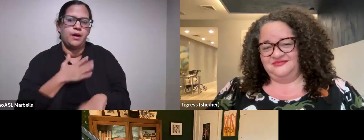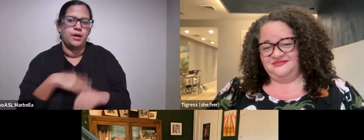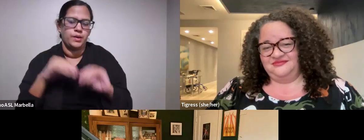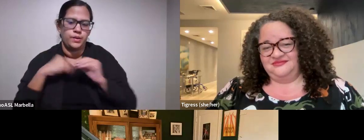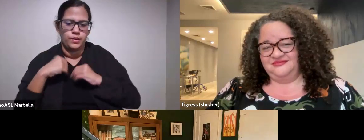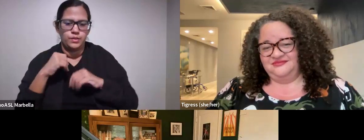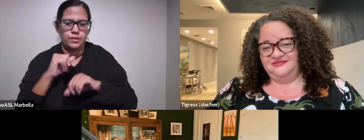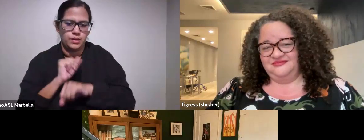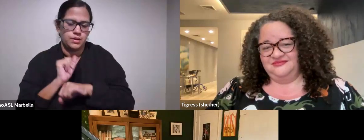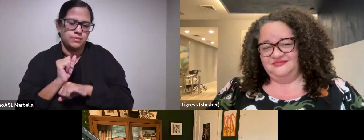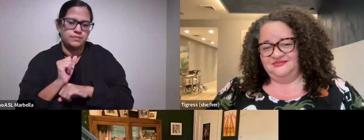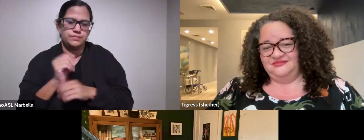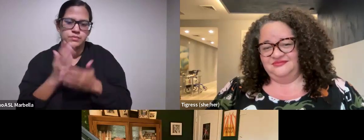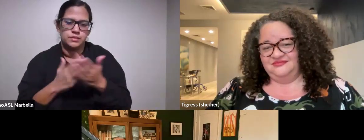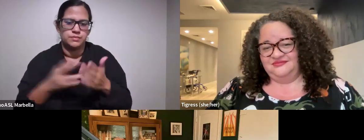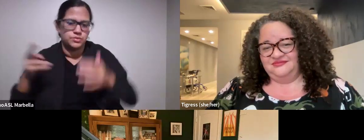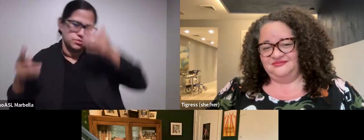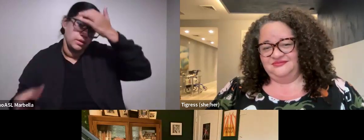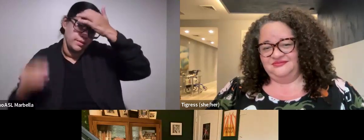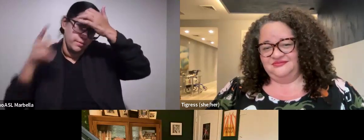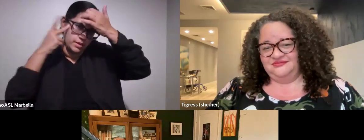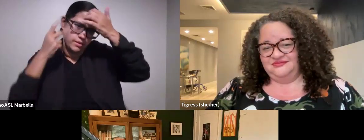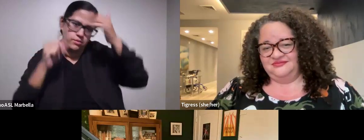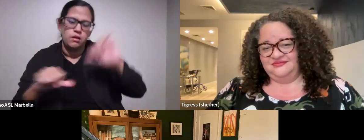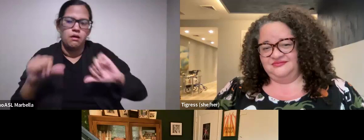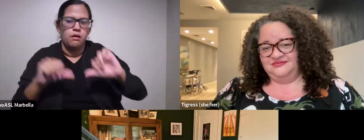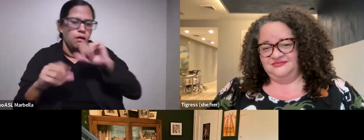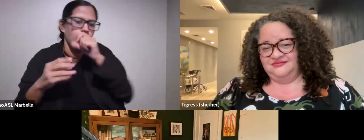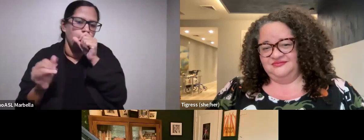there have been some historians and political scientists and bioethics